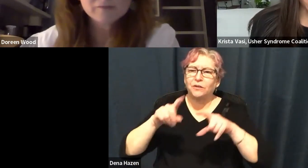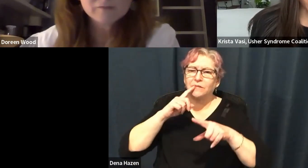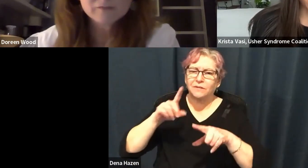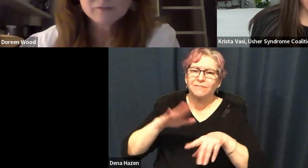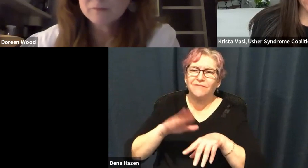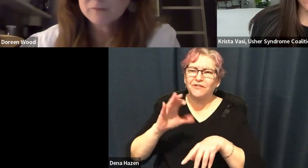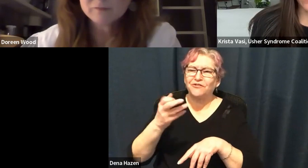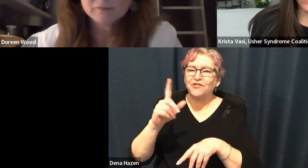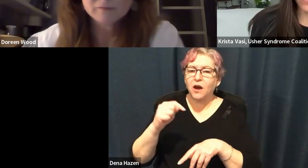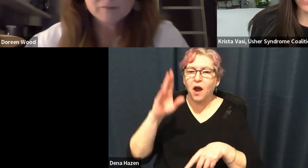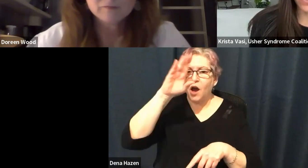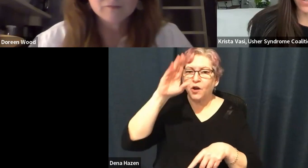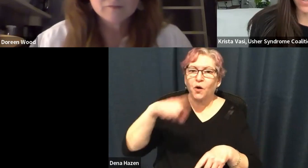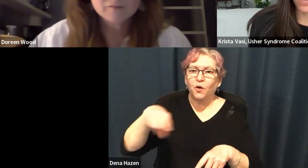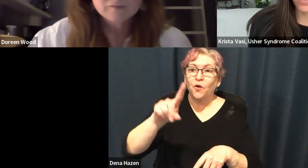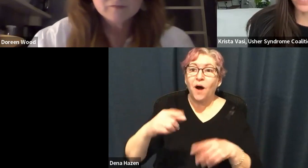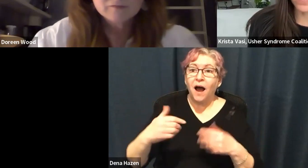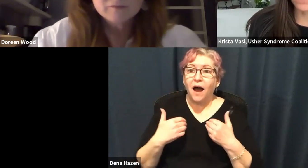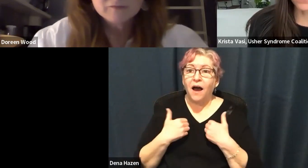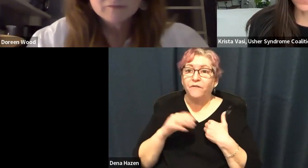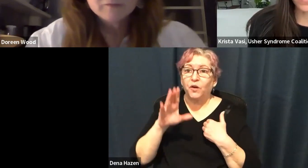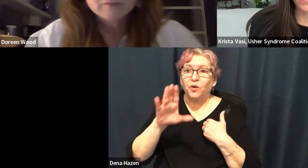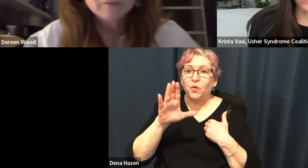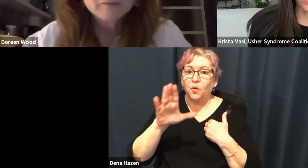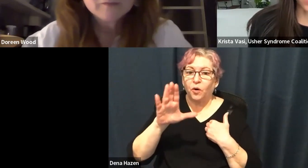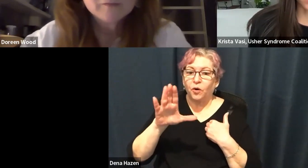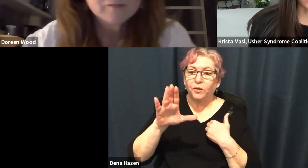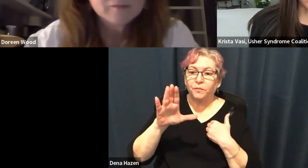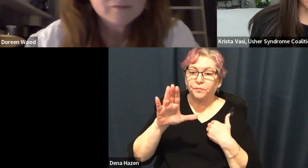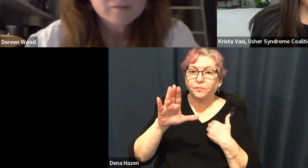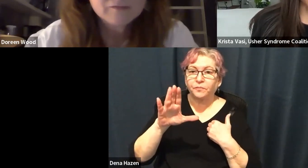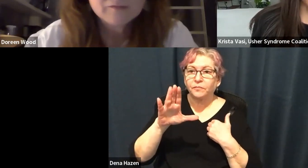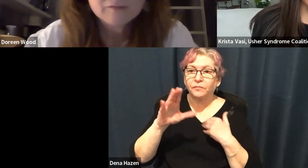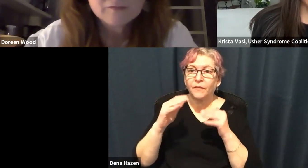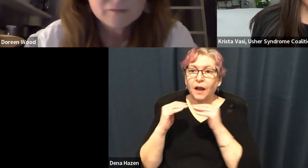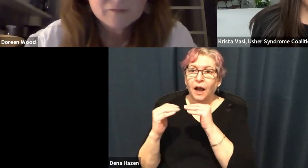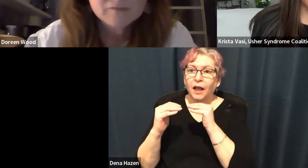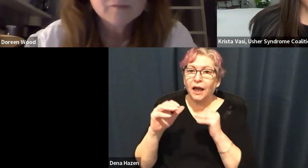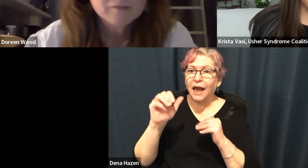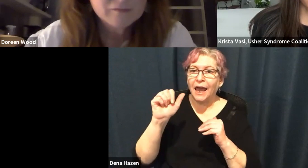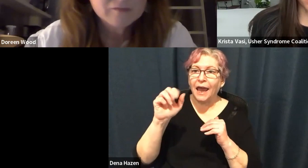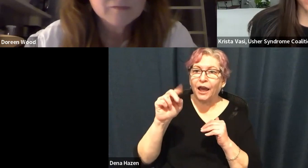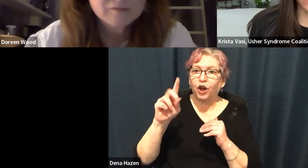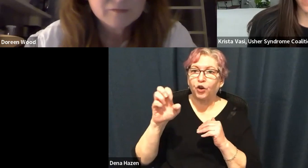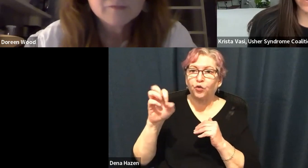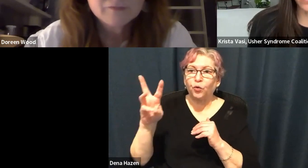And I know you have your colleague Andrew Bolan from ProQR with you as well.